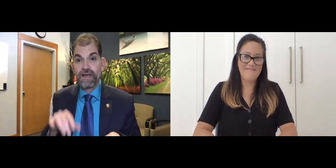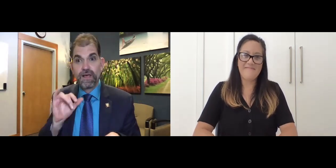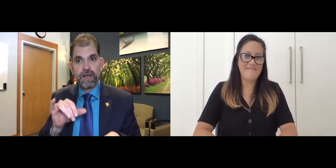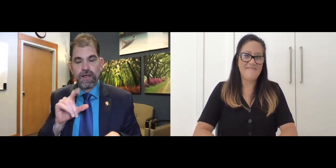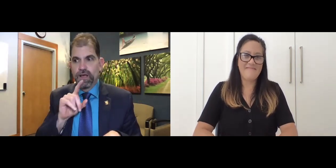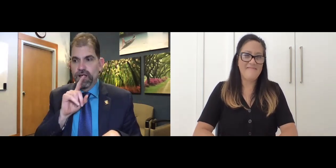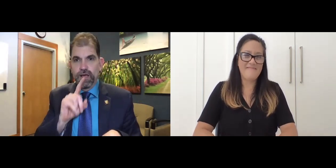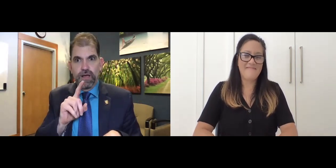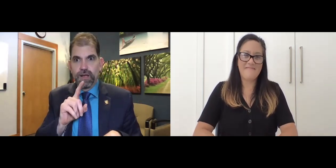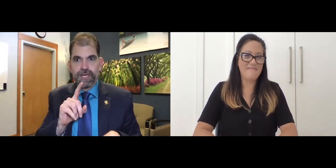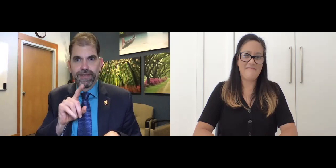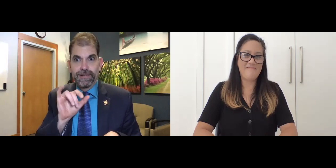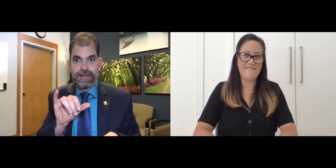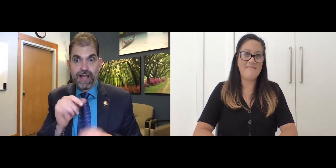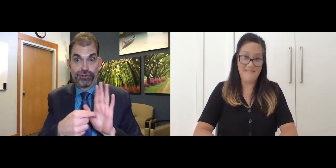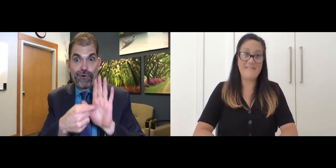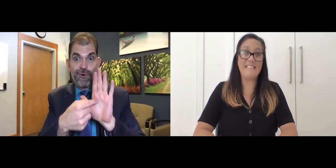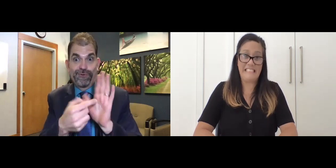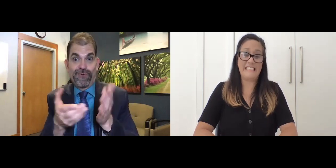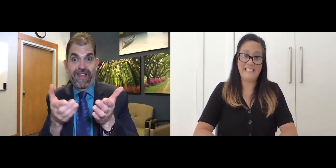a lot to put on the interpreter. It